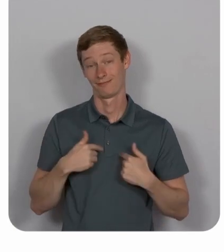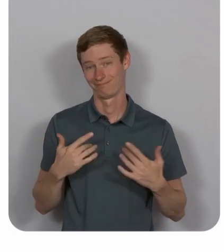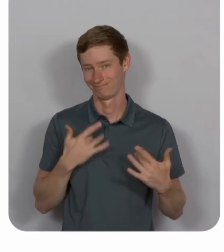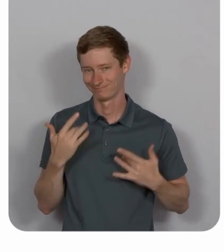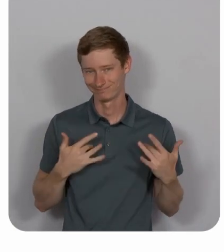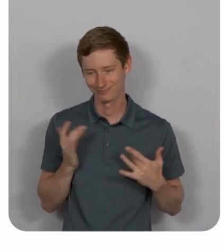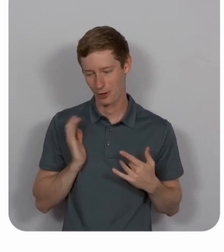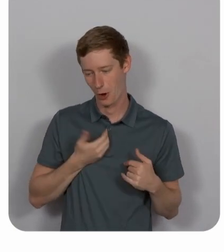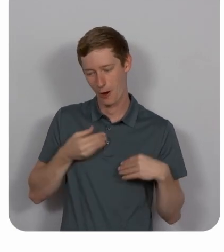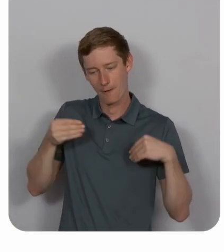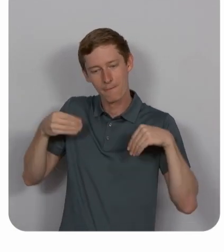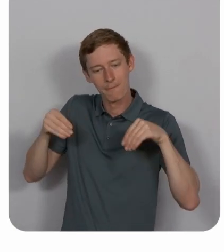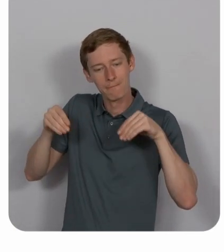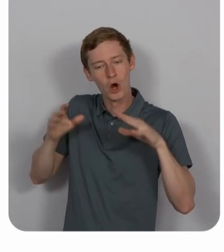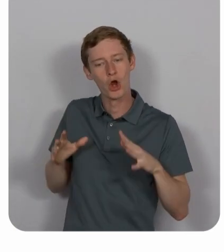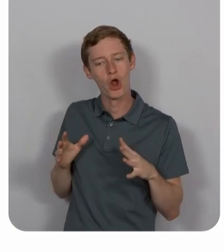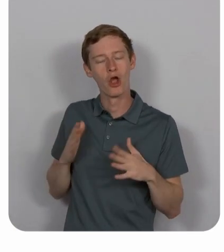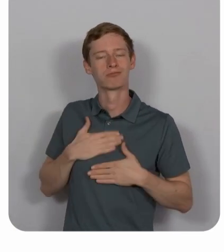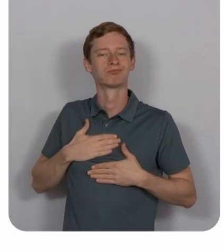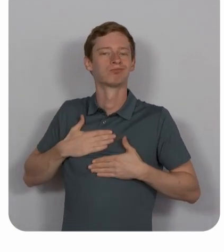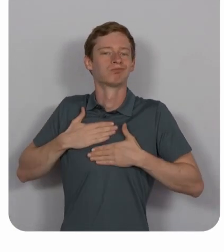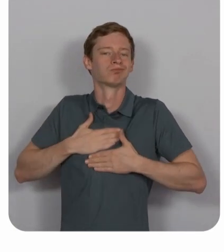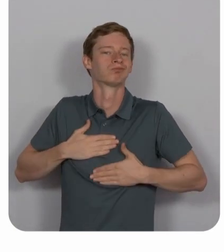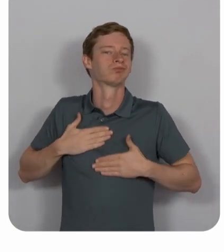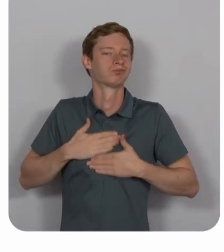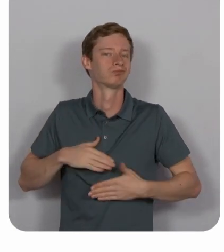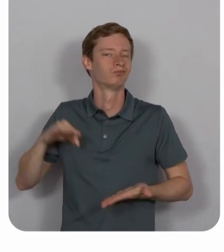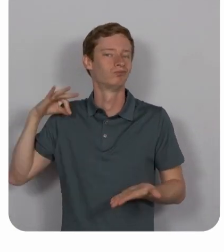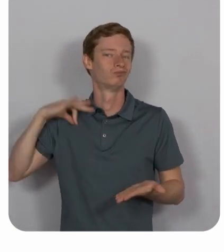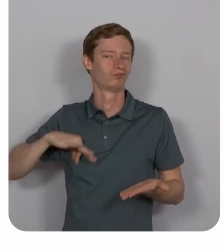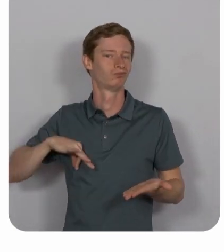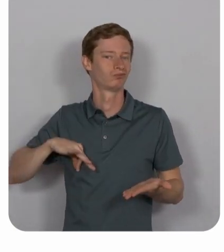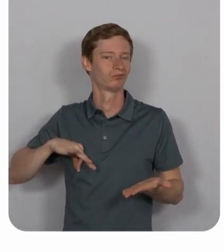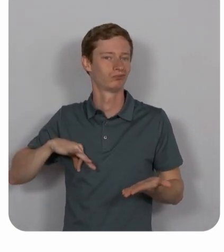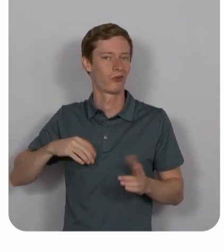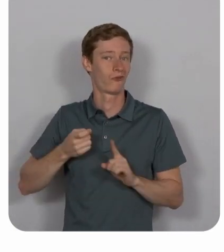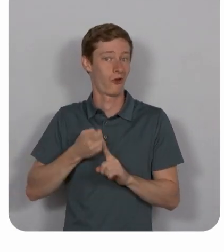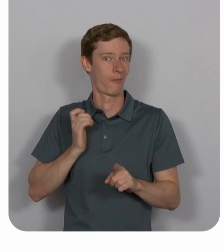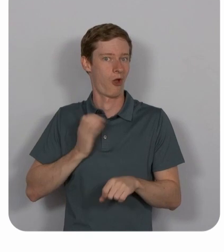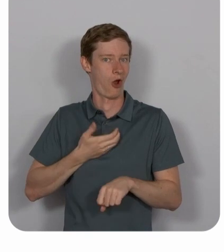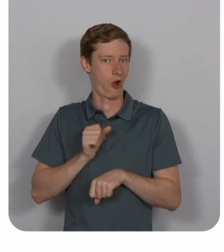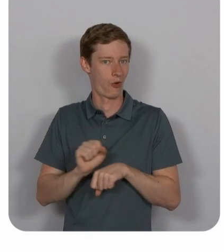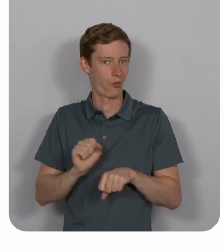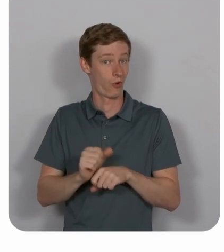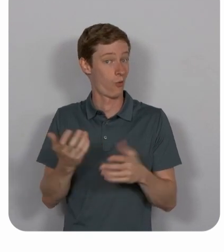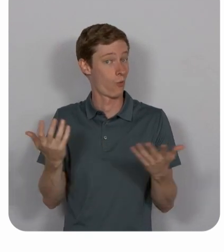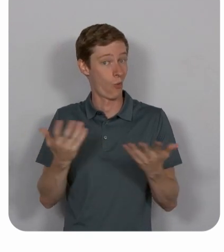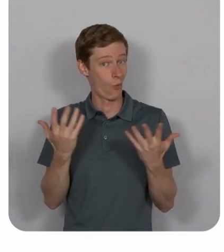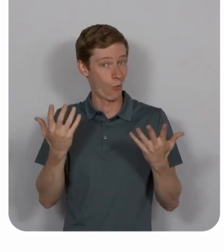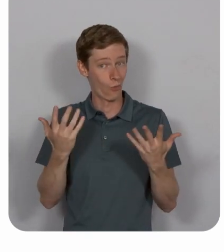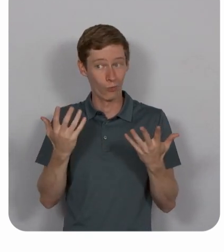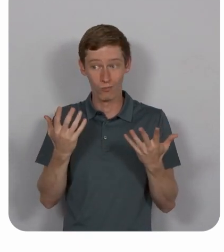While I'm excited for our merchants to enjoy the fruits of our labor, the beauty of this technology is that it's open source